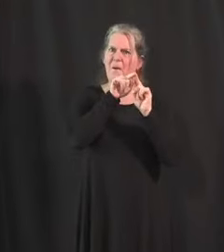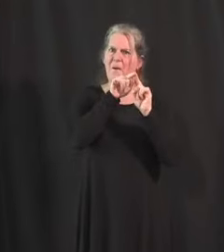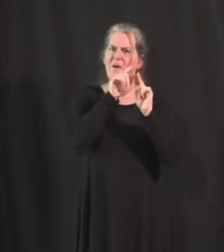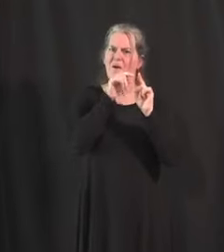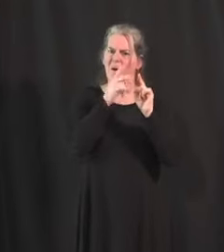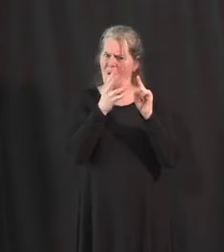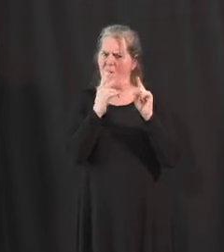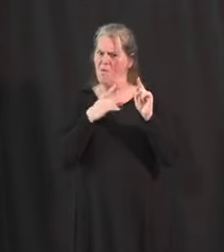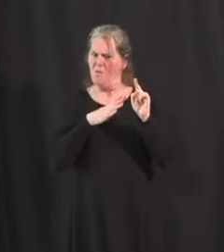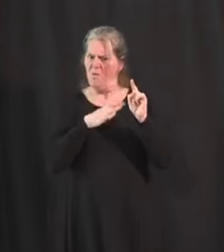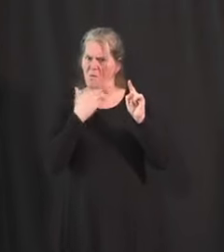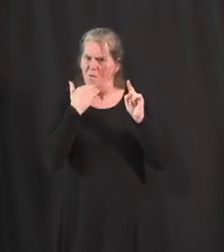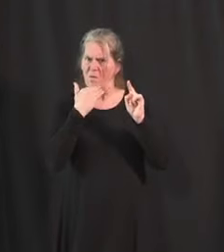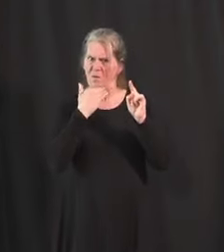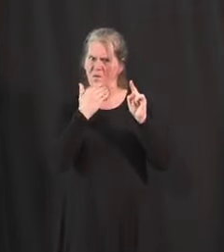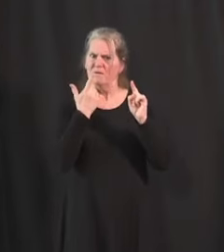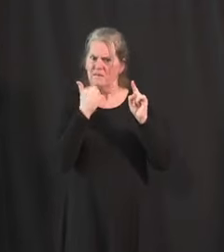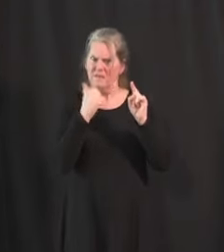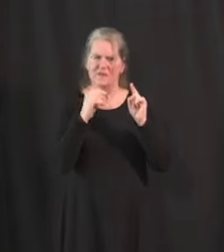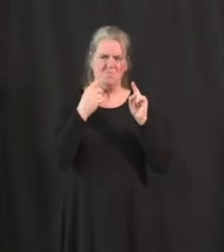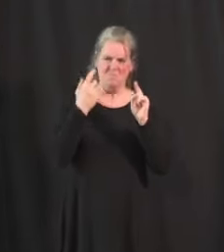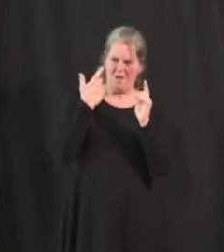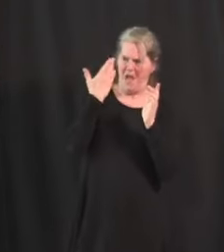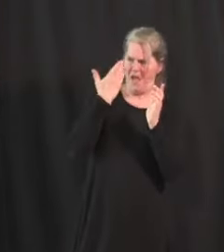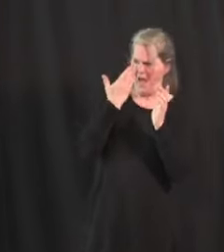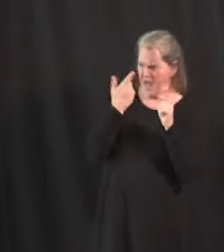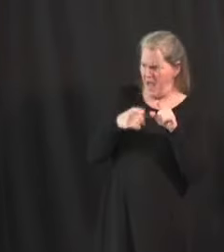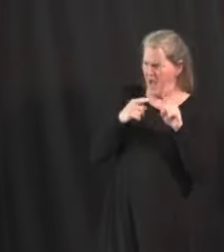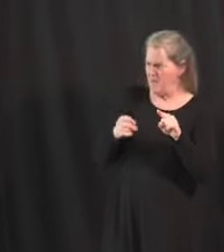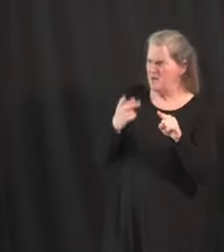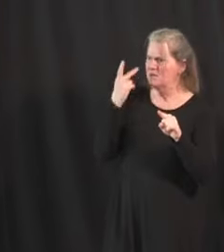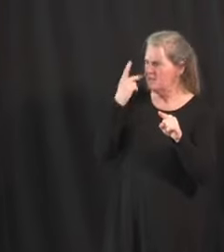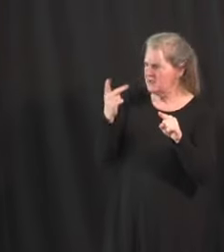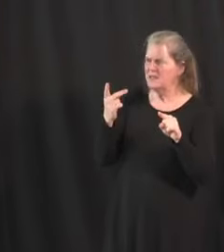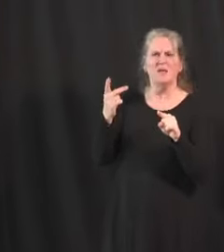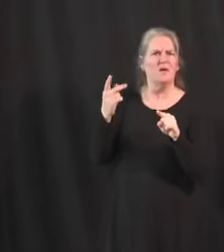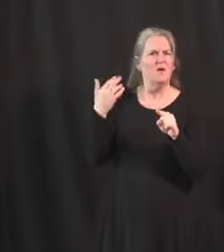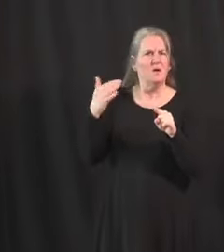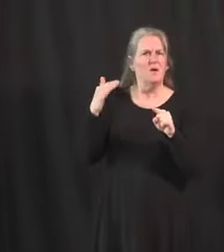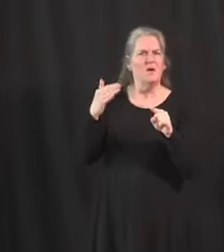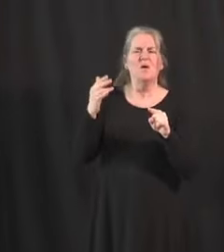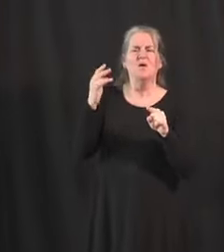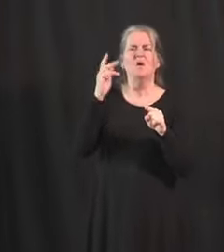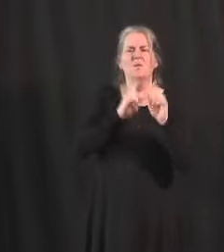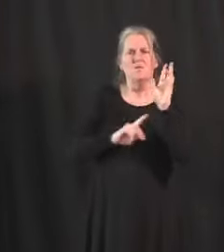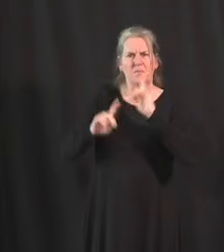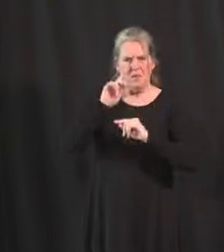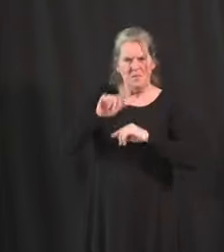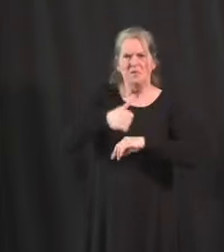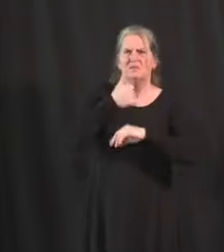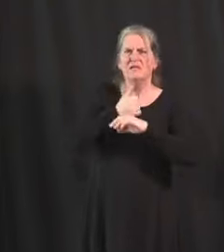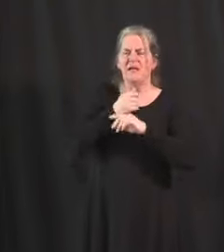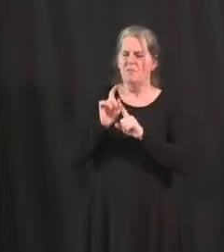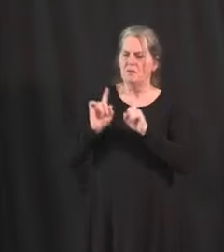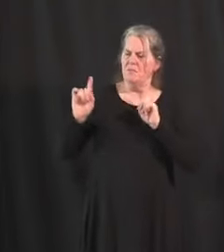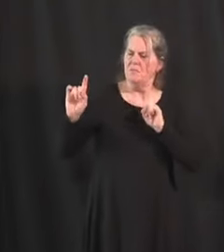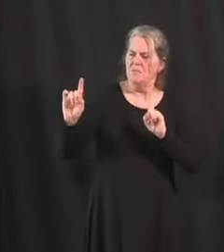MORE AND MORE EVIDENCE ACCUMULATE OF HOW EFFECTIVE THE SOCIAL MEASURES THAT WE CURRENTLY HAVE IN PLACE CAN BE.